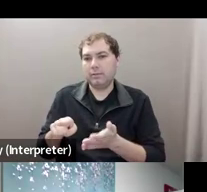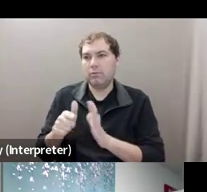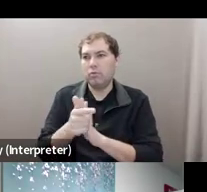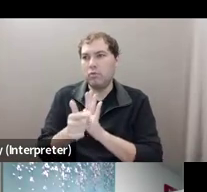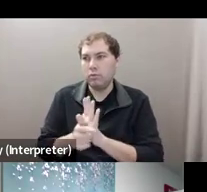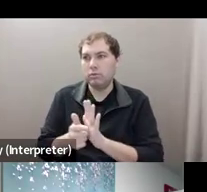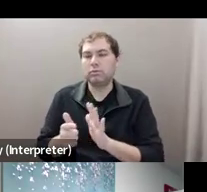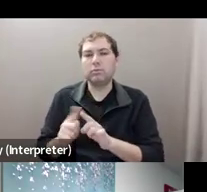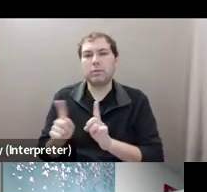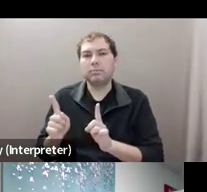17036717673: fairly also